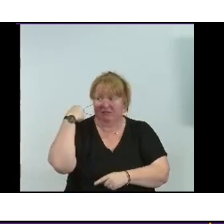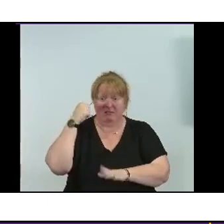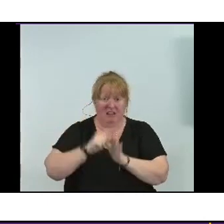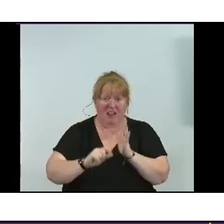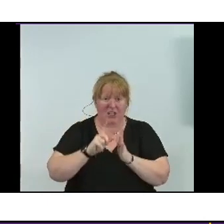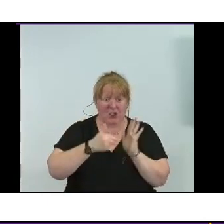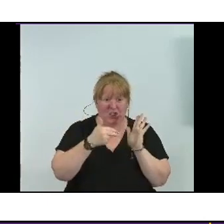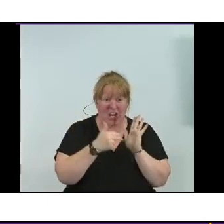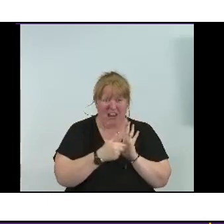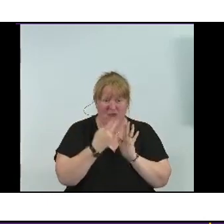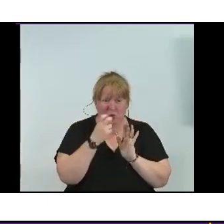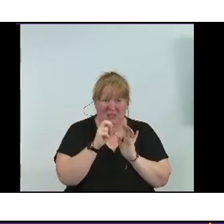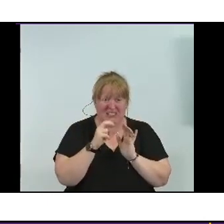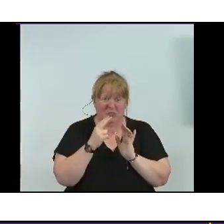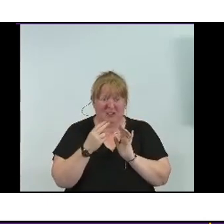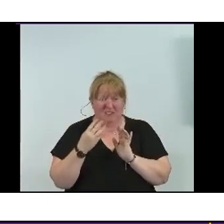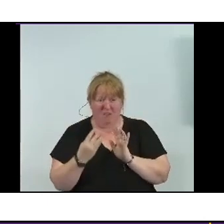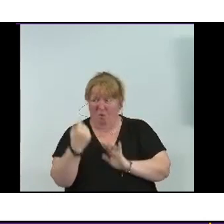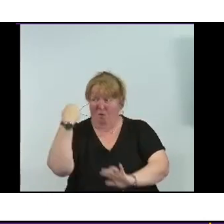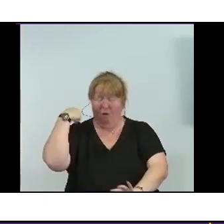I know It's mad, isn't it? It's absolutely mad.